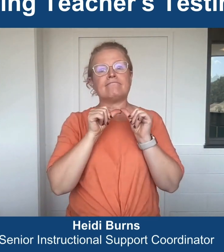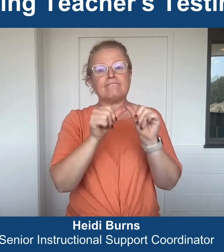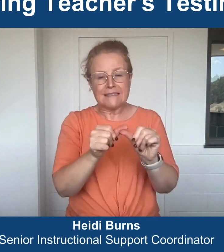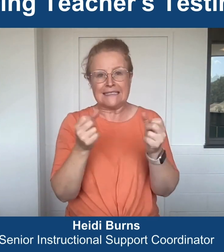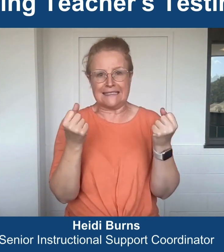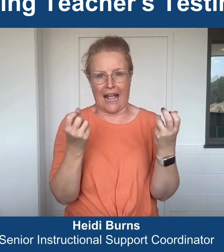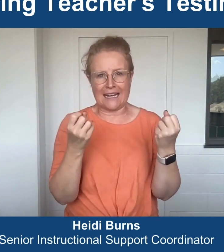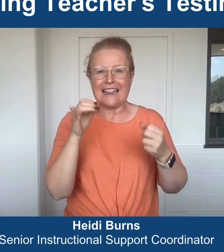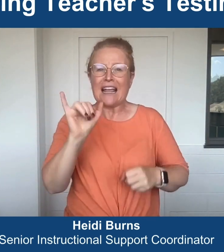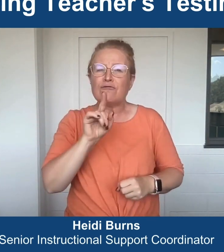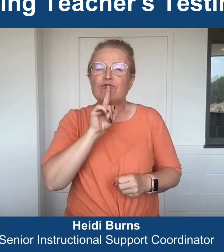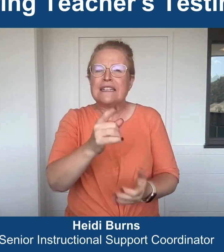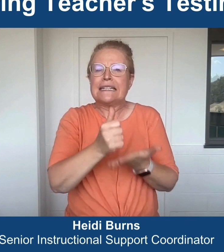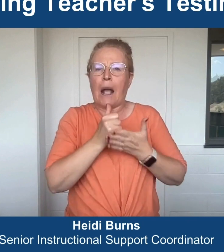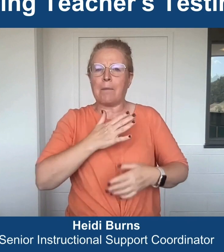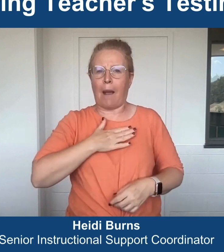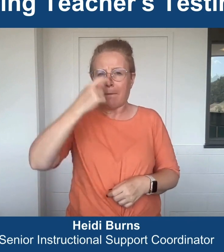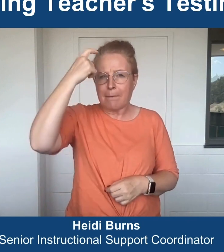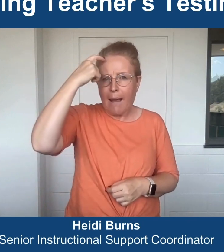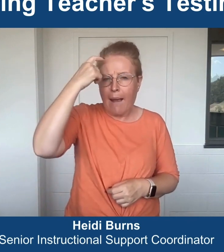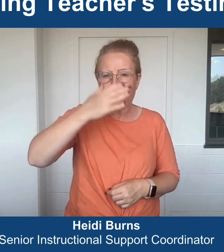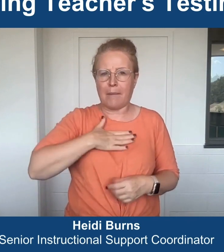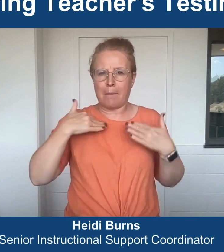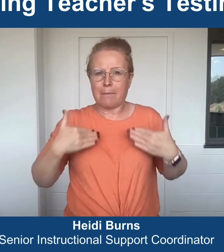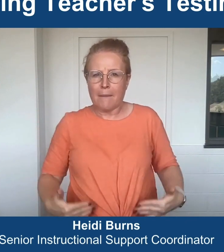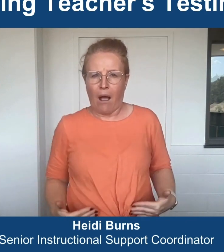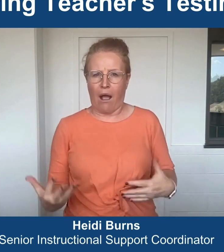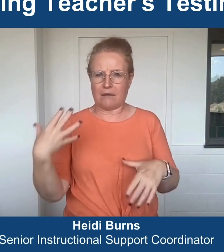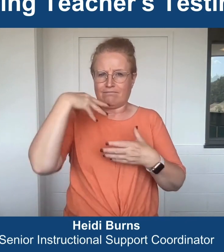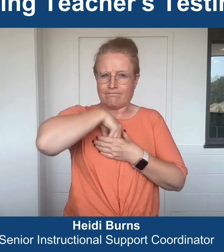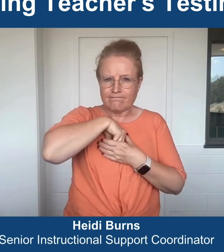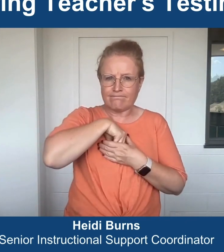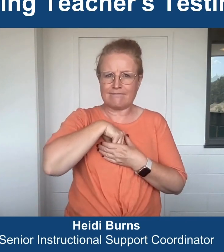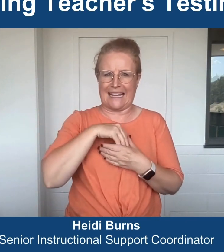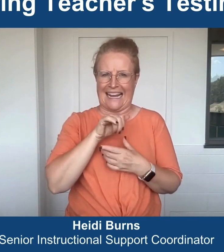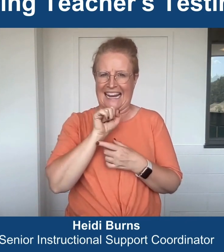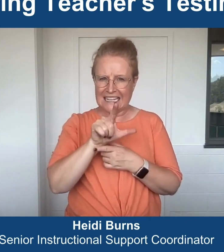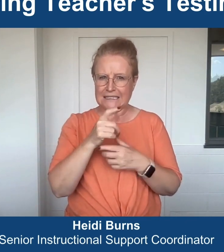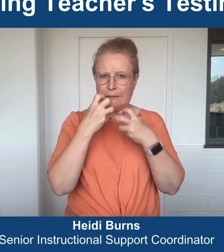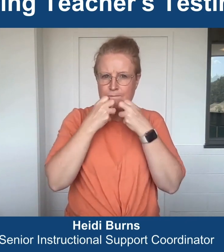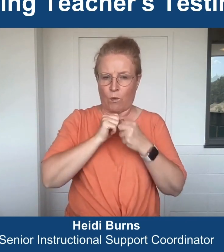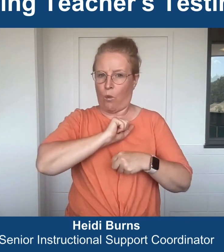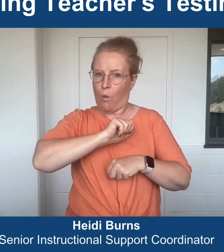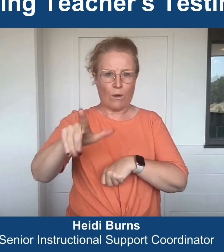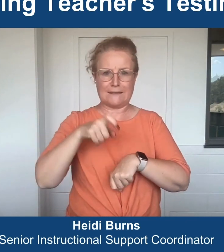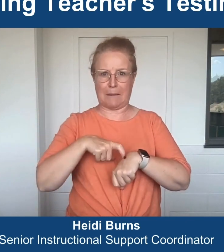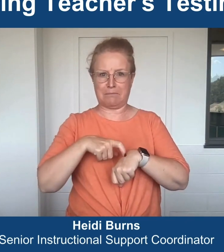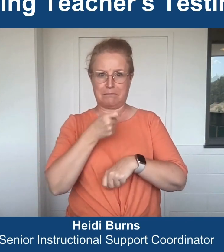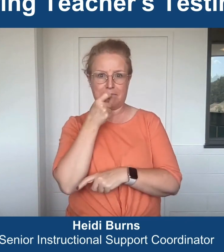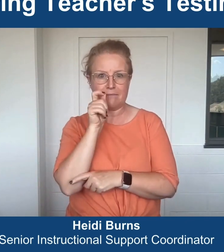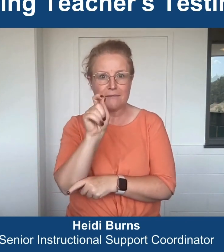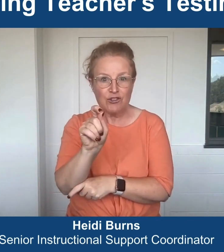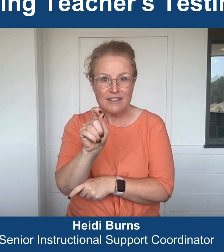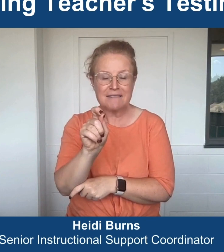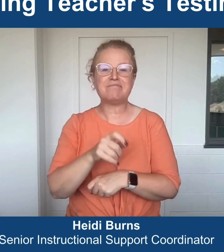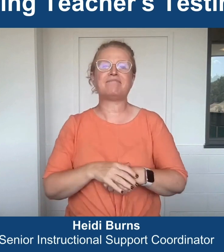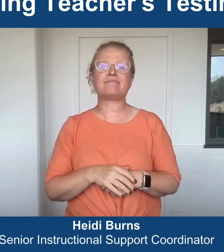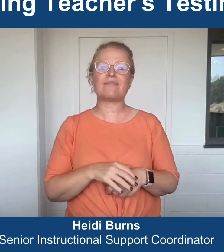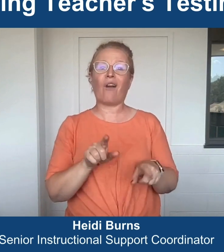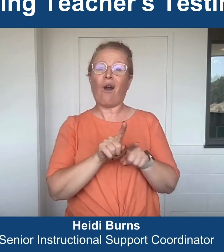And it didn't matter if any deaf people were around. We still continue signing. That really helped my mind and body